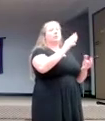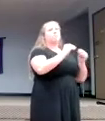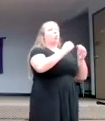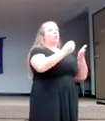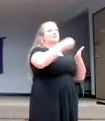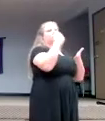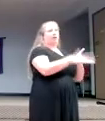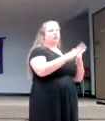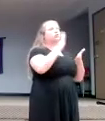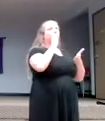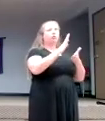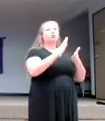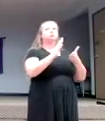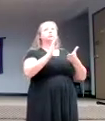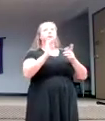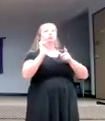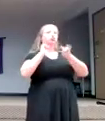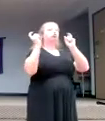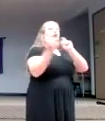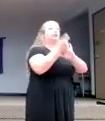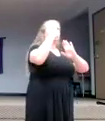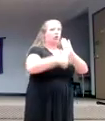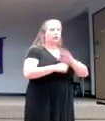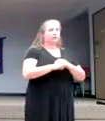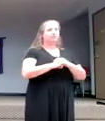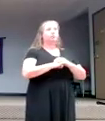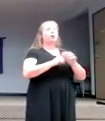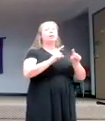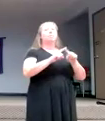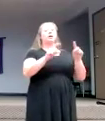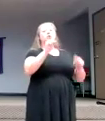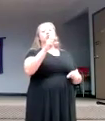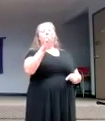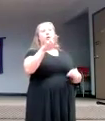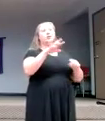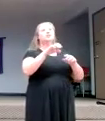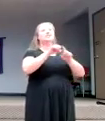which of course affects rates. Gravity sewer system on the contrary is fully contained.